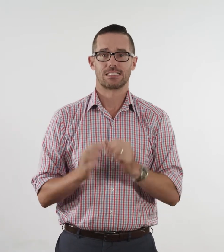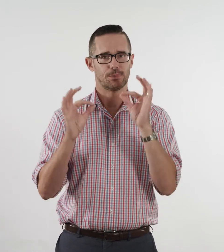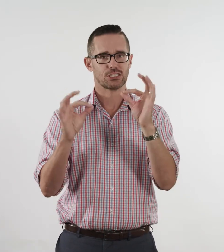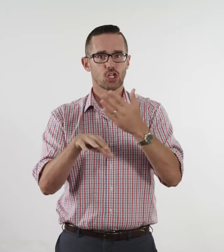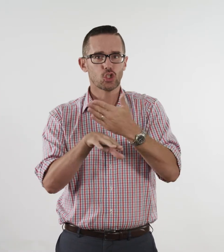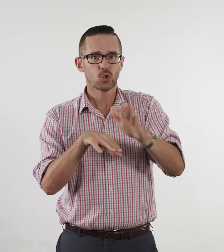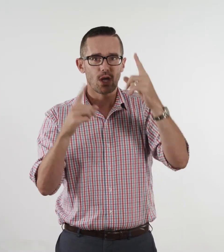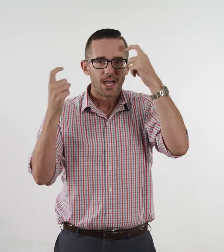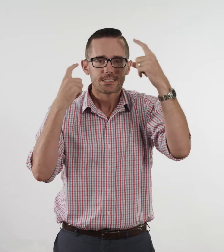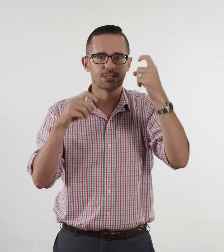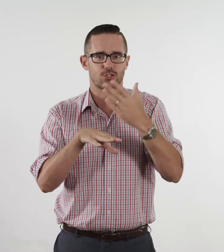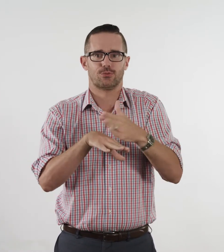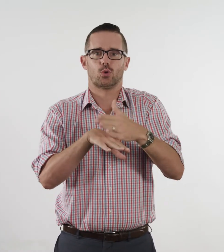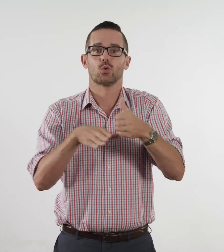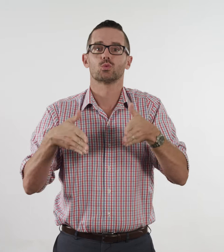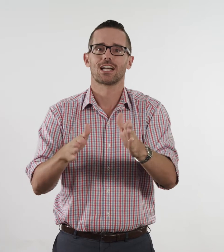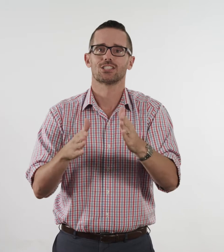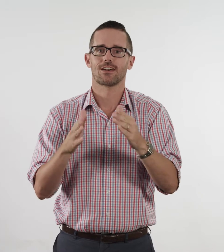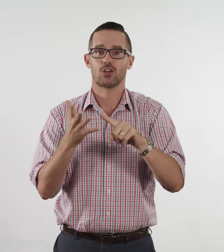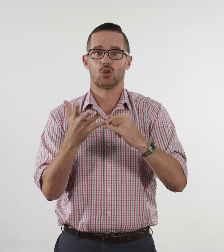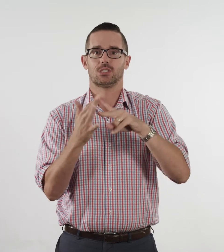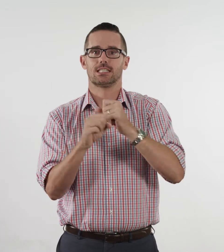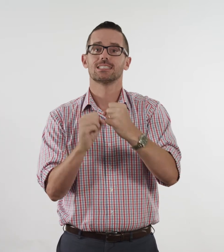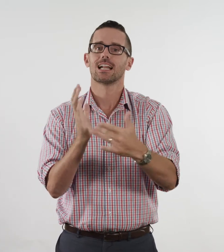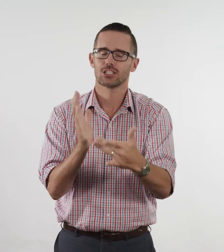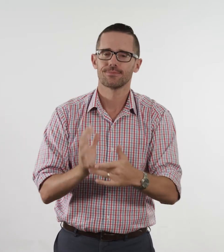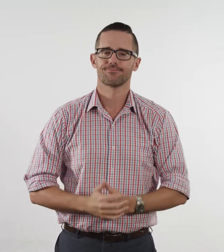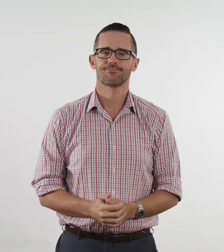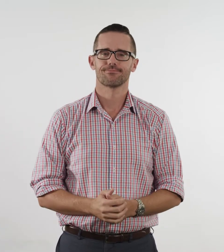especially new and contemporary practices,